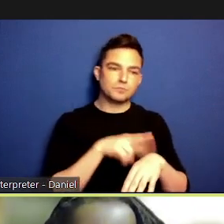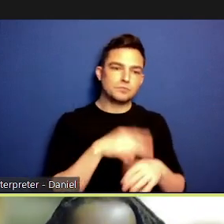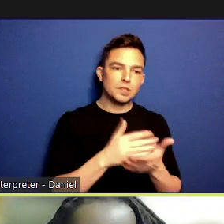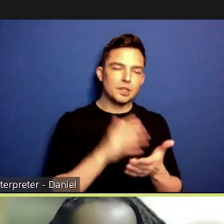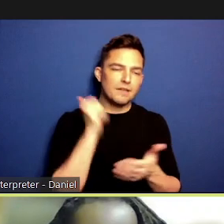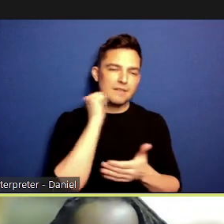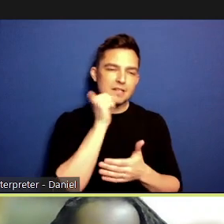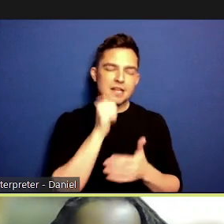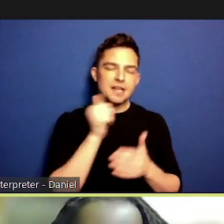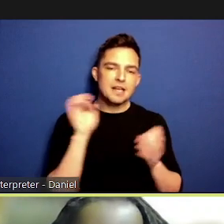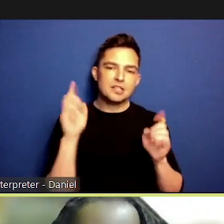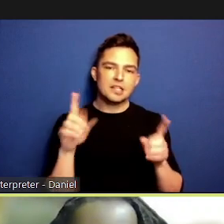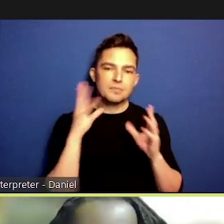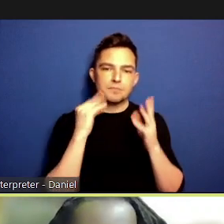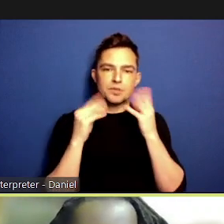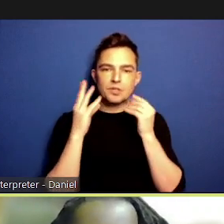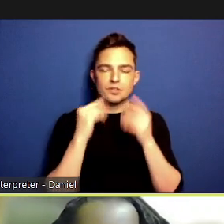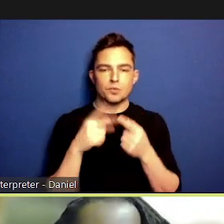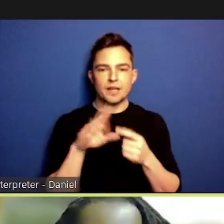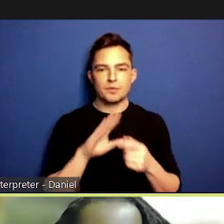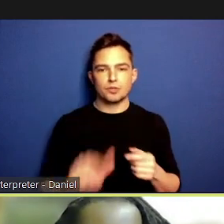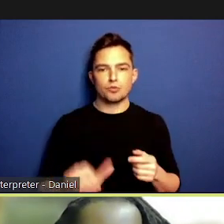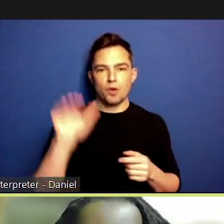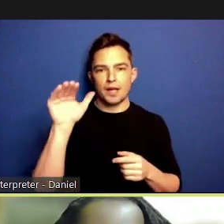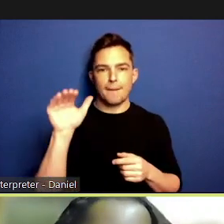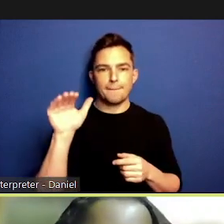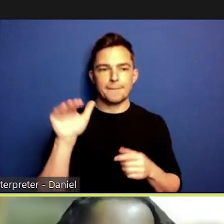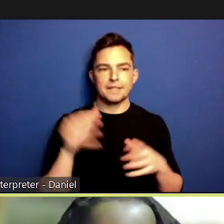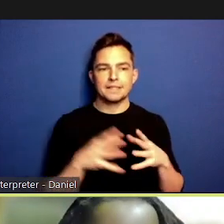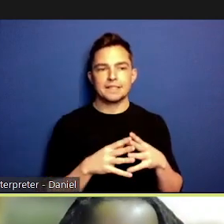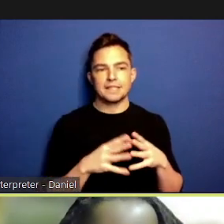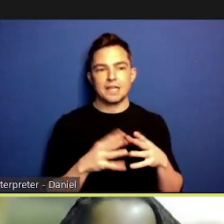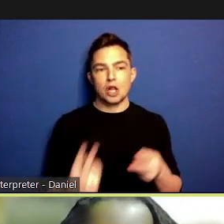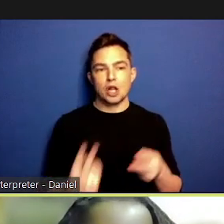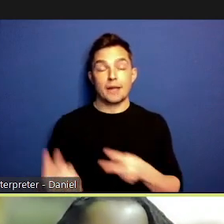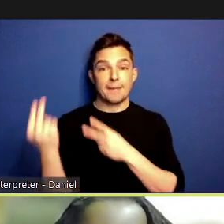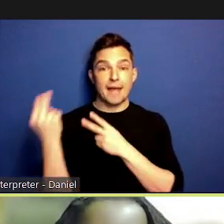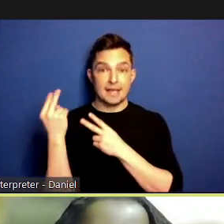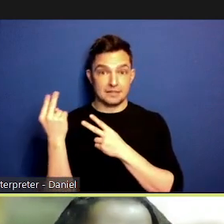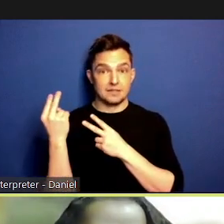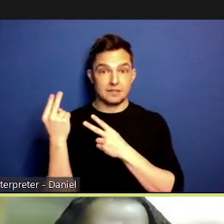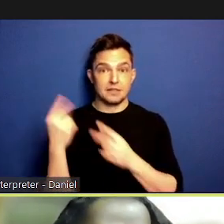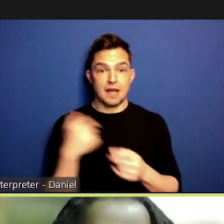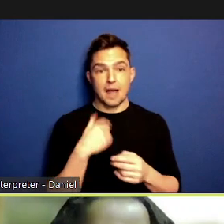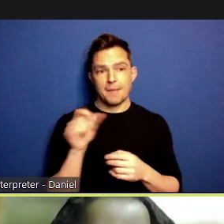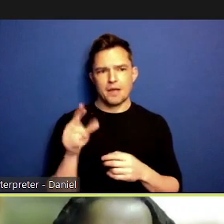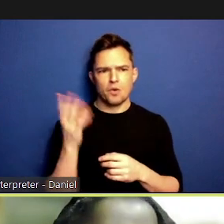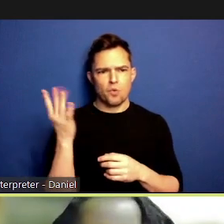experiences when I was growing up, looking back, I'm asking why does a cop need to be